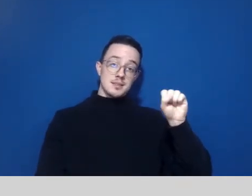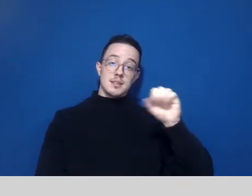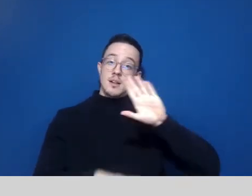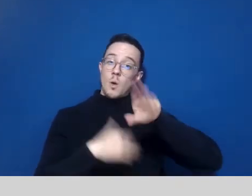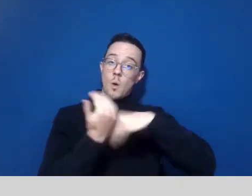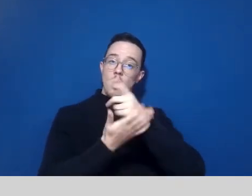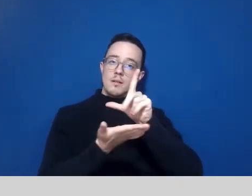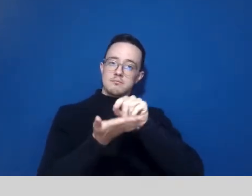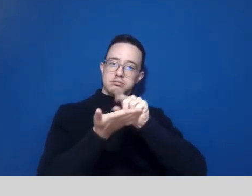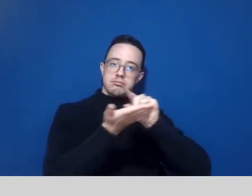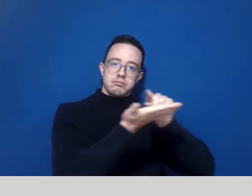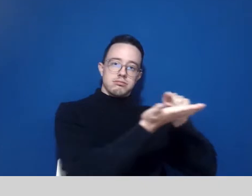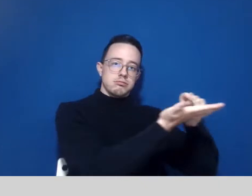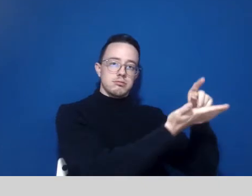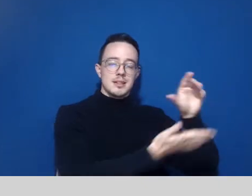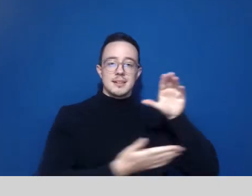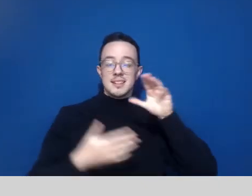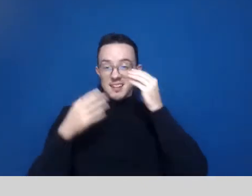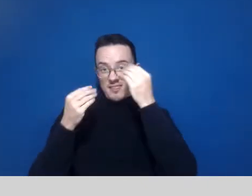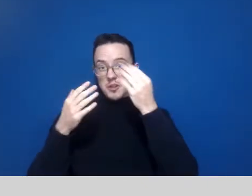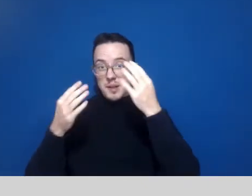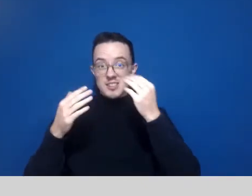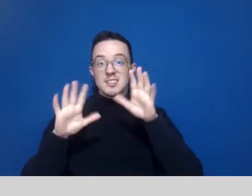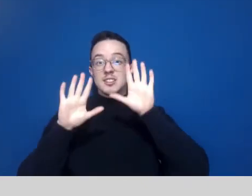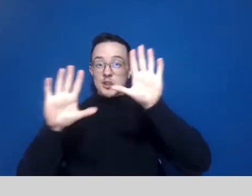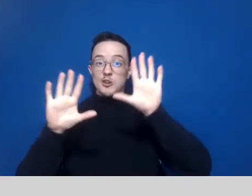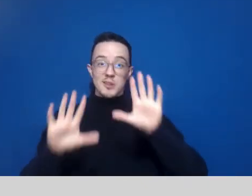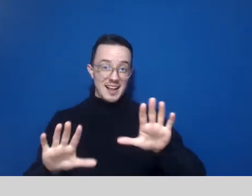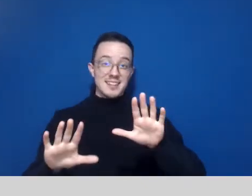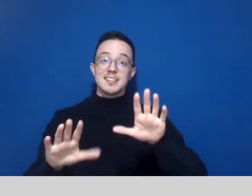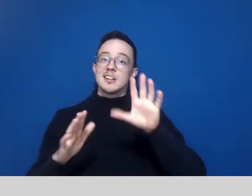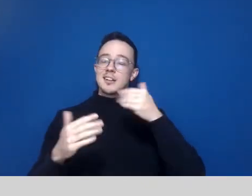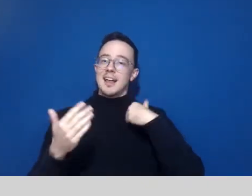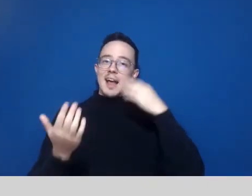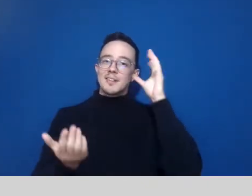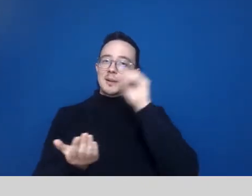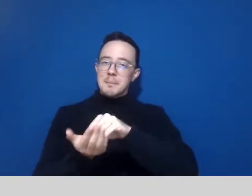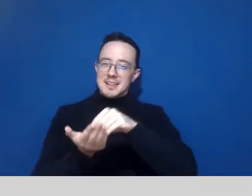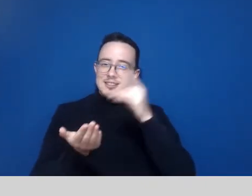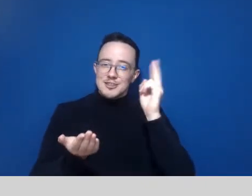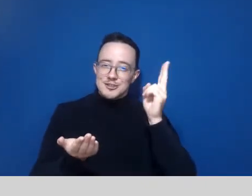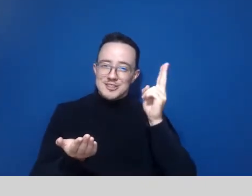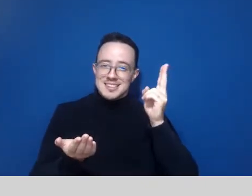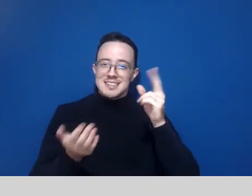in GitHub repositories, which is pretty great because you get a commit history of changes to that CSV data.